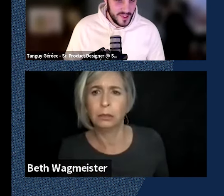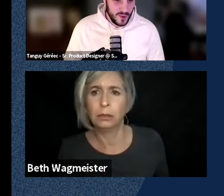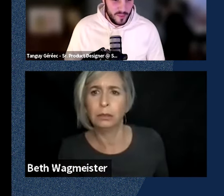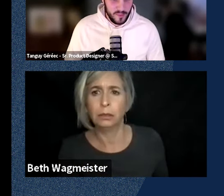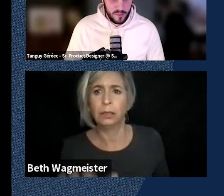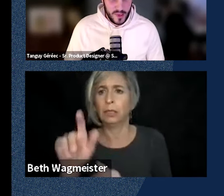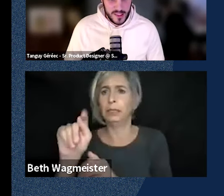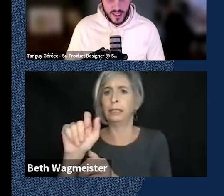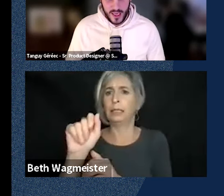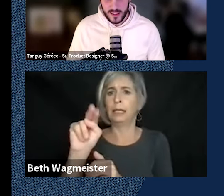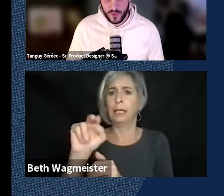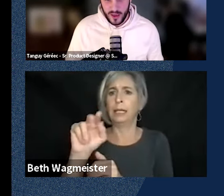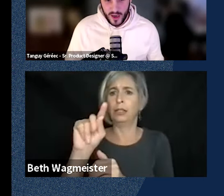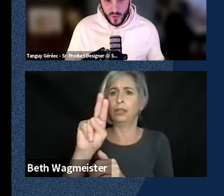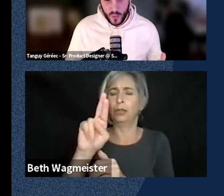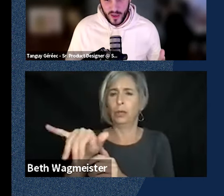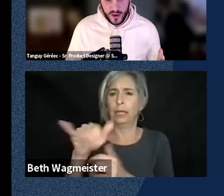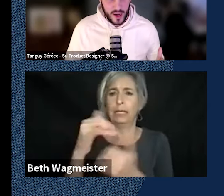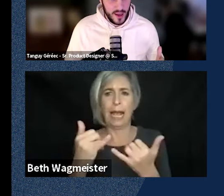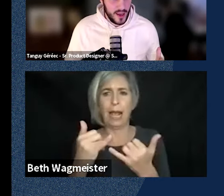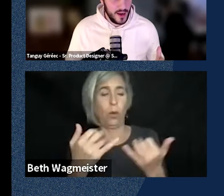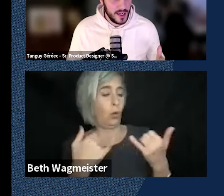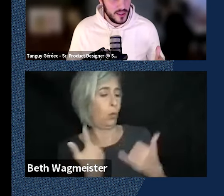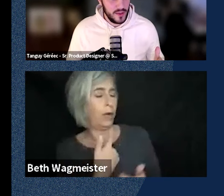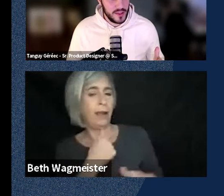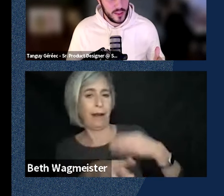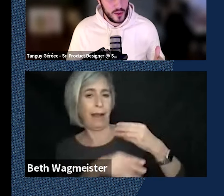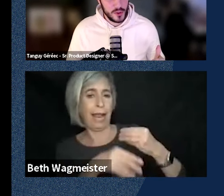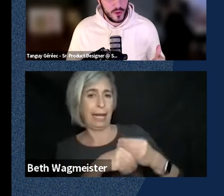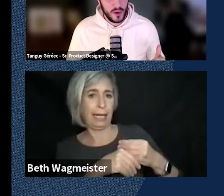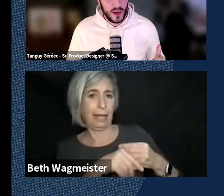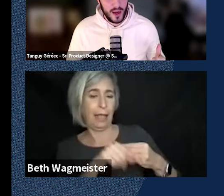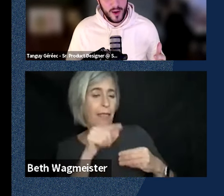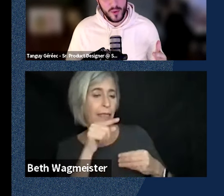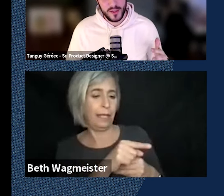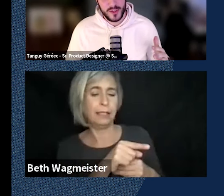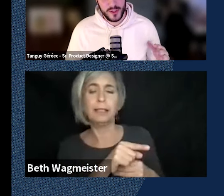So basically, as of right now, we are adding and actually this is also I will answer two